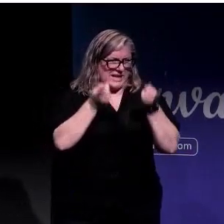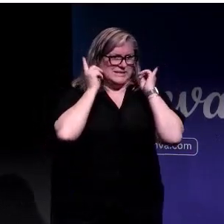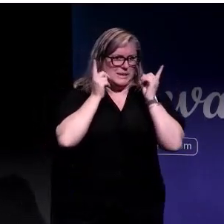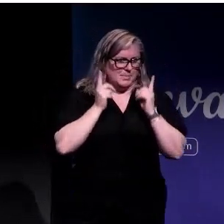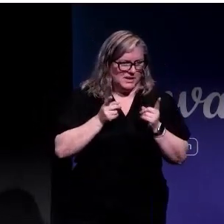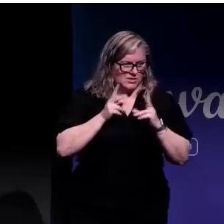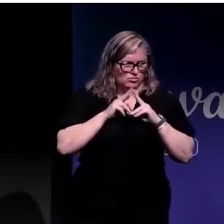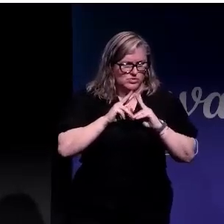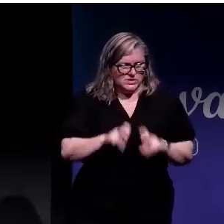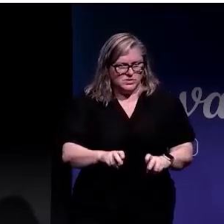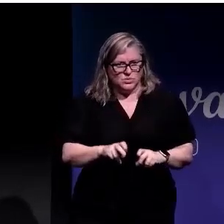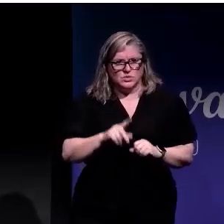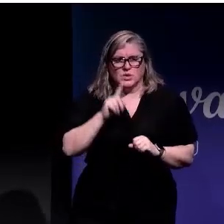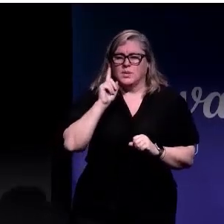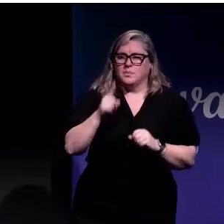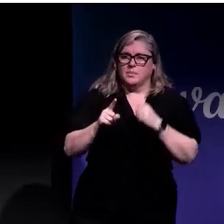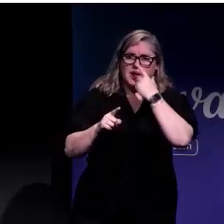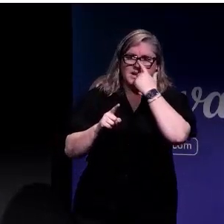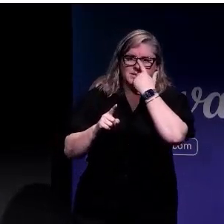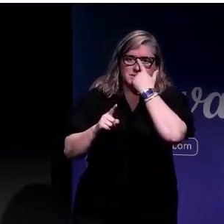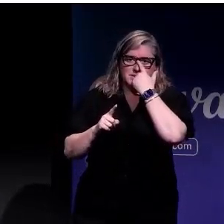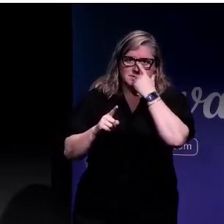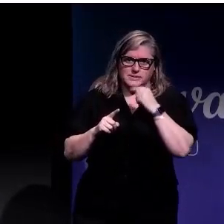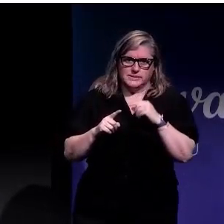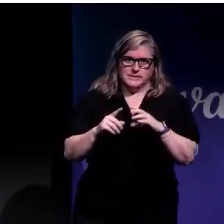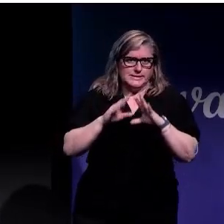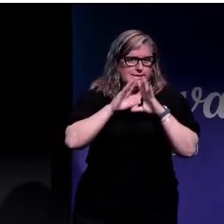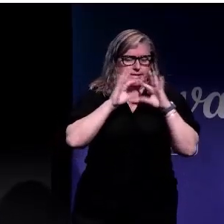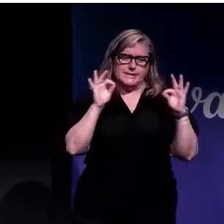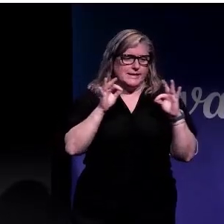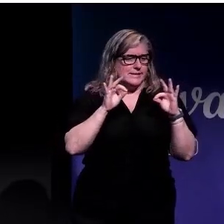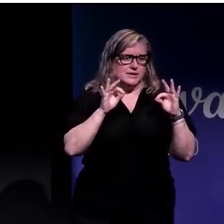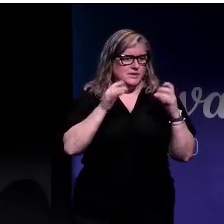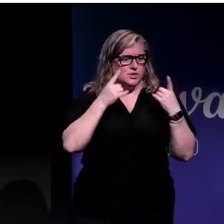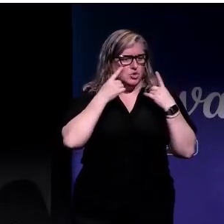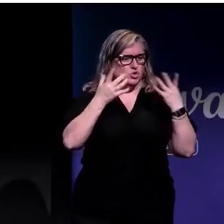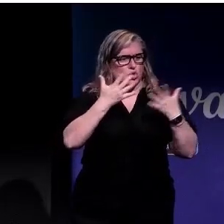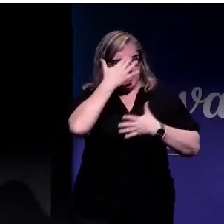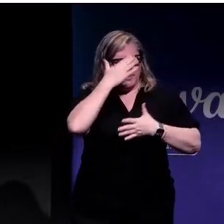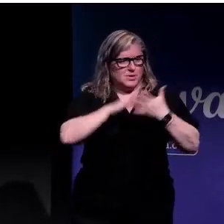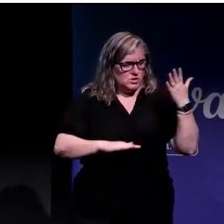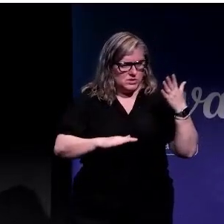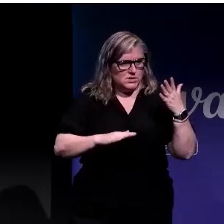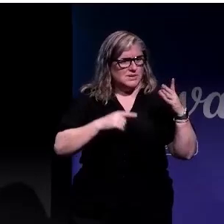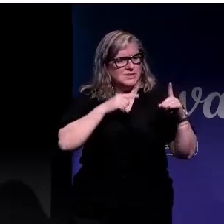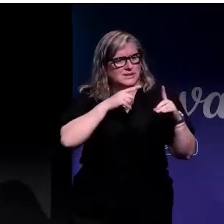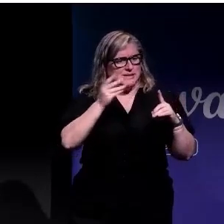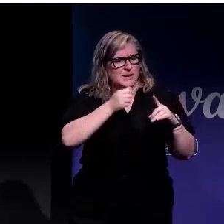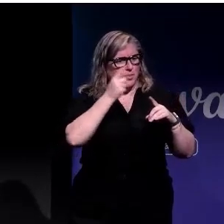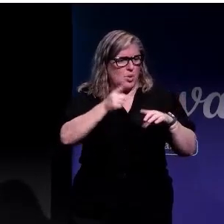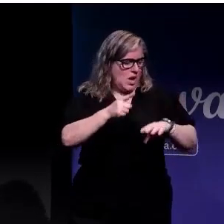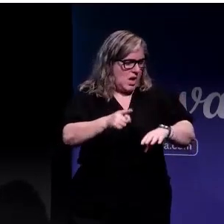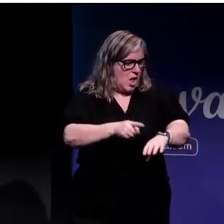really representative of, um, um, the experiences of someone who might have long term substance use challenges.